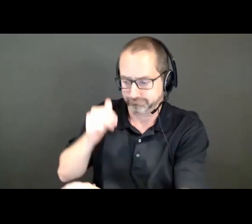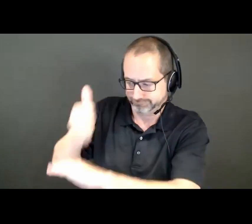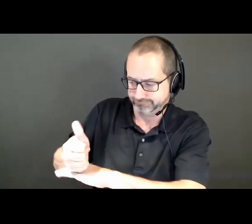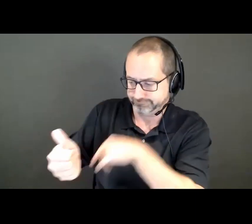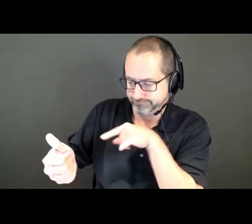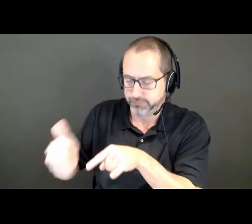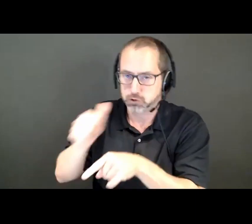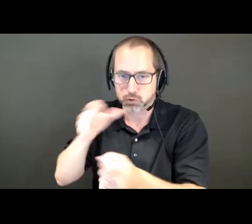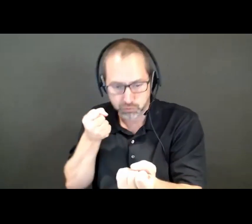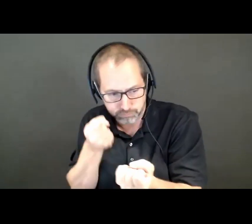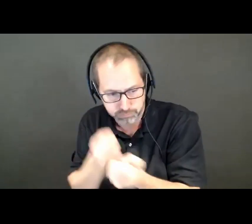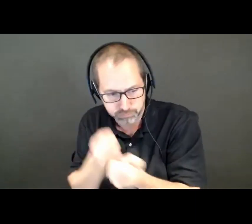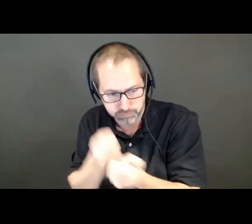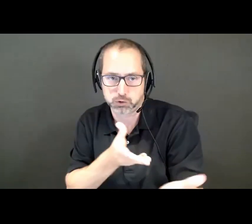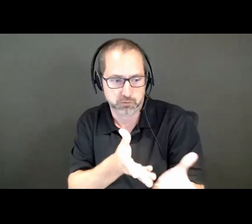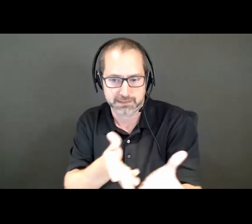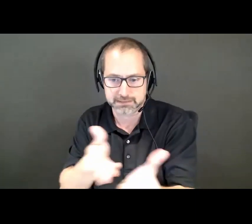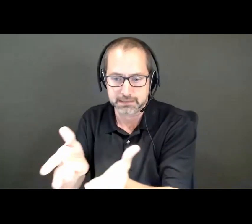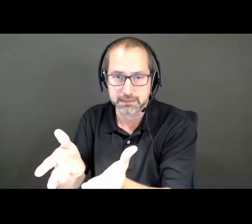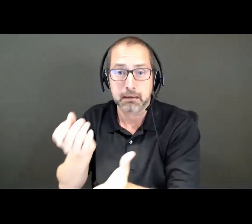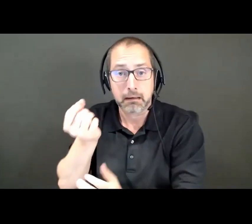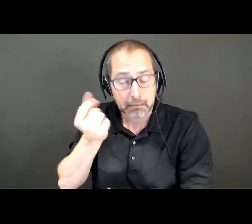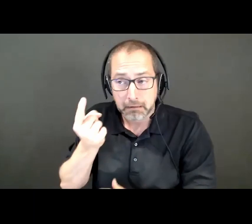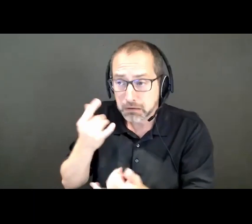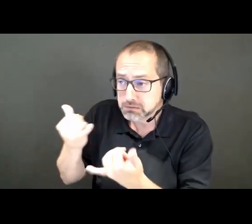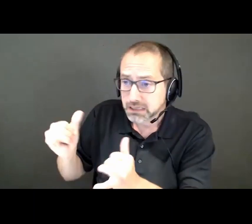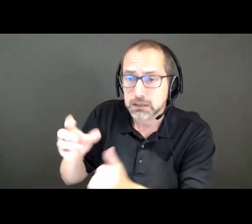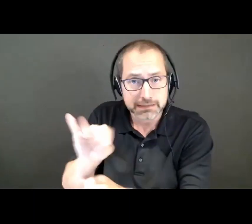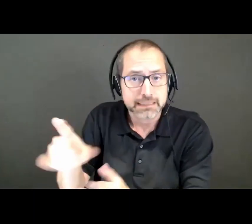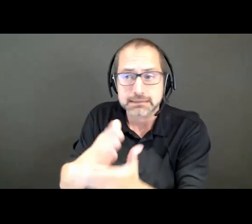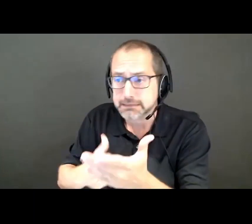services, but nevertheless we were contacting research, we were working with researchers trying